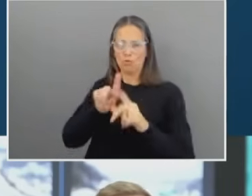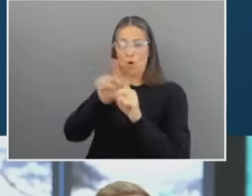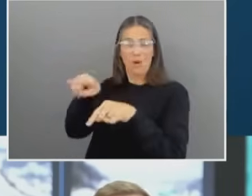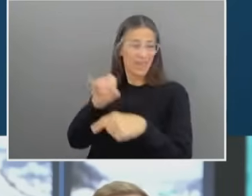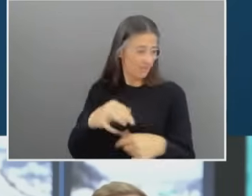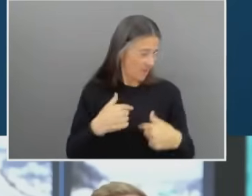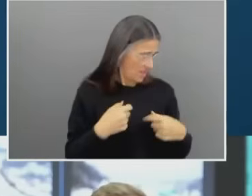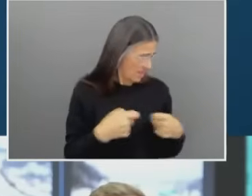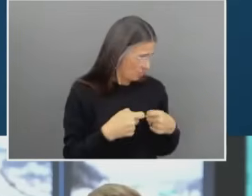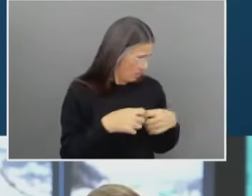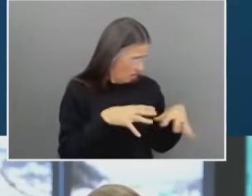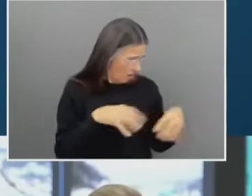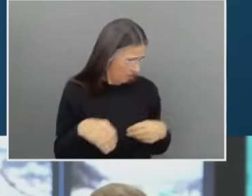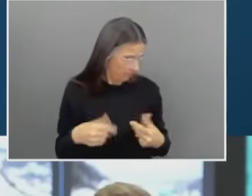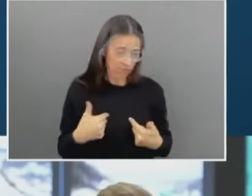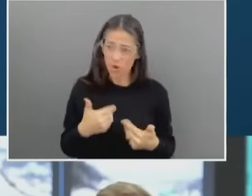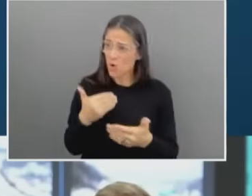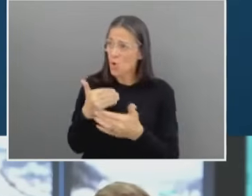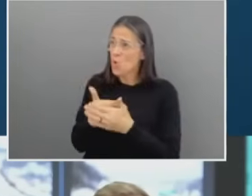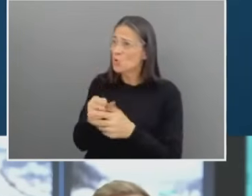THERE’S CURRENT CAPACITY AT EVERY SINGLE ONE OF THEM.